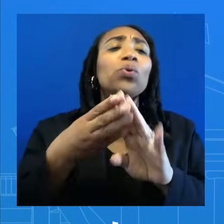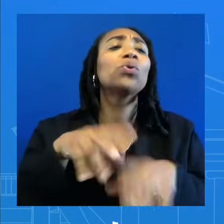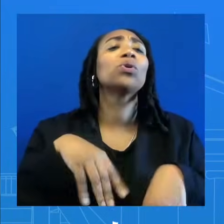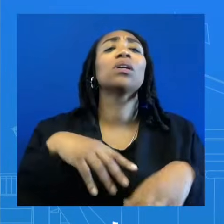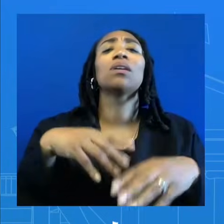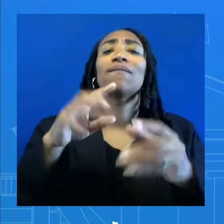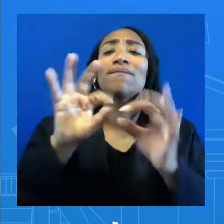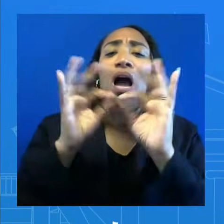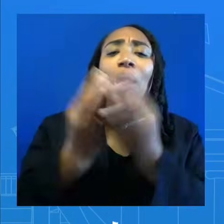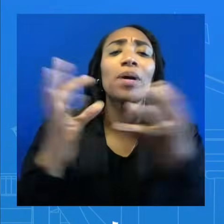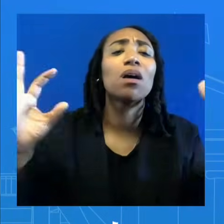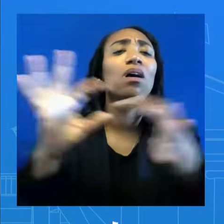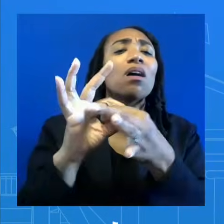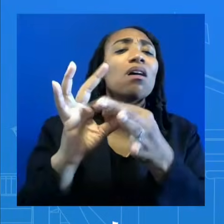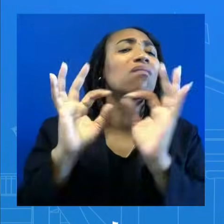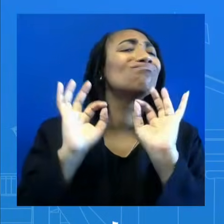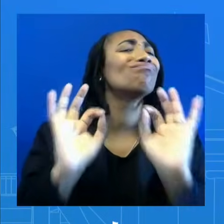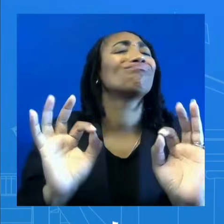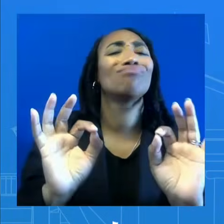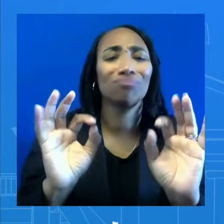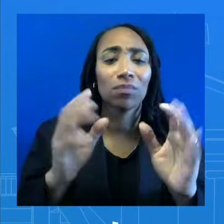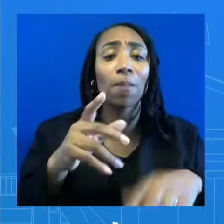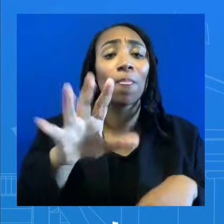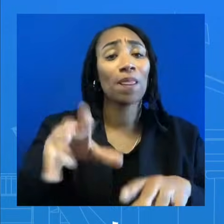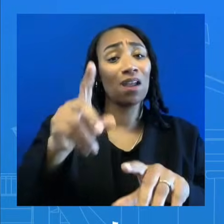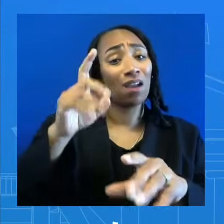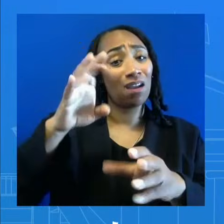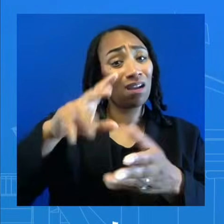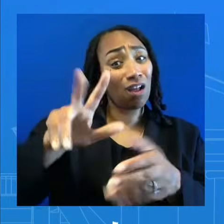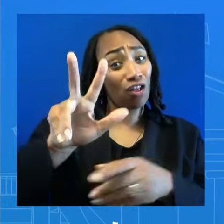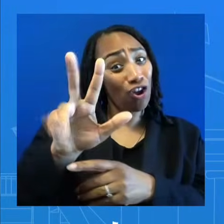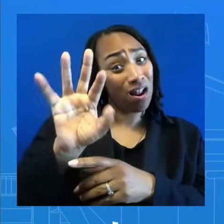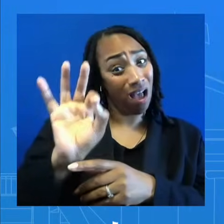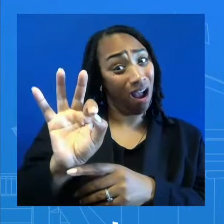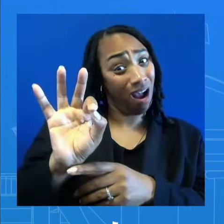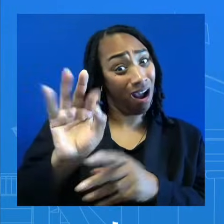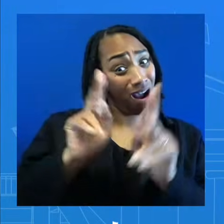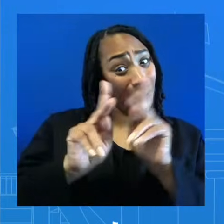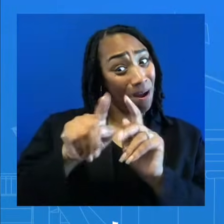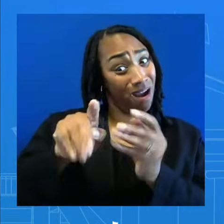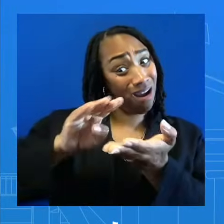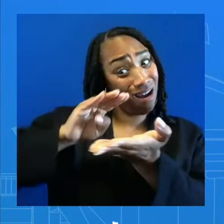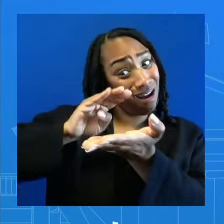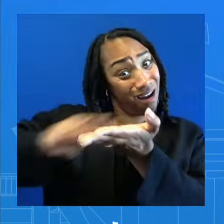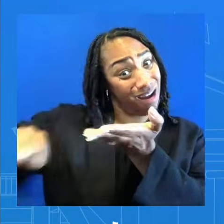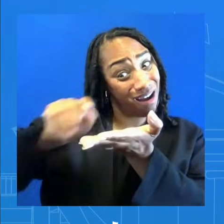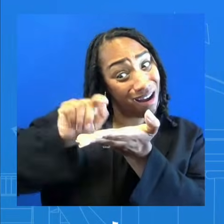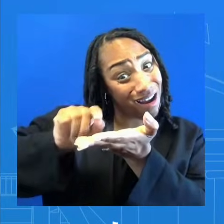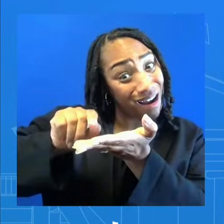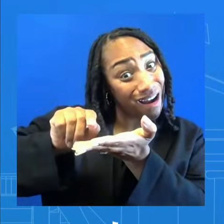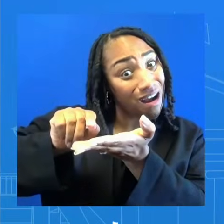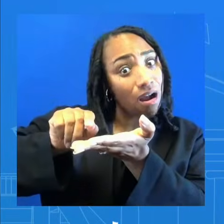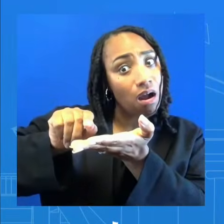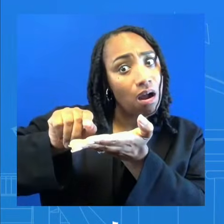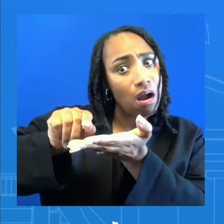I think it's important to those individuals and their families and their communities. As I've said, they've rein- -- -integrated into --